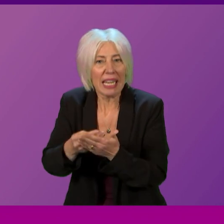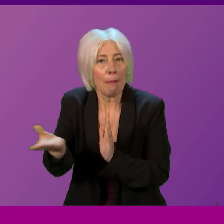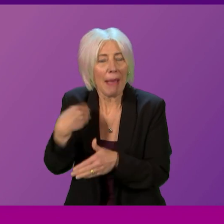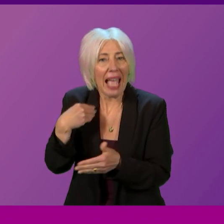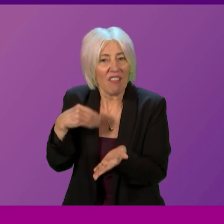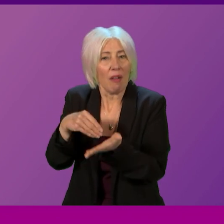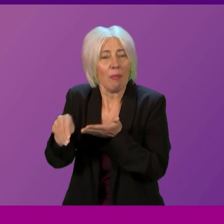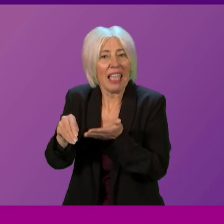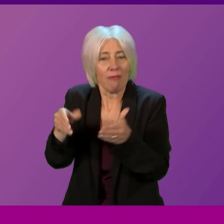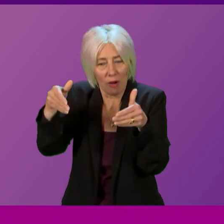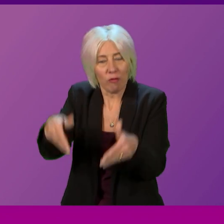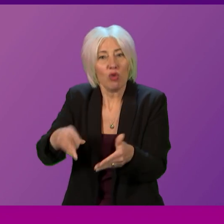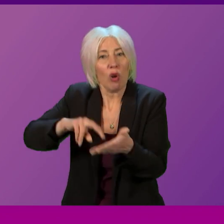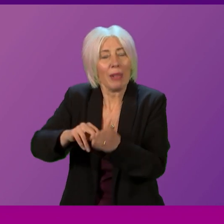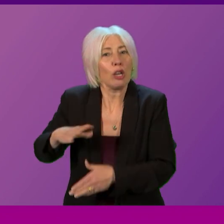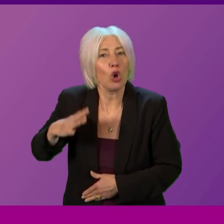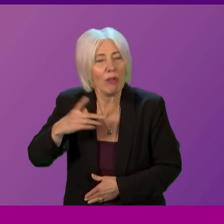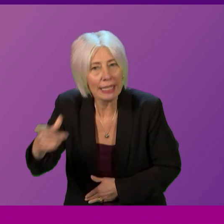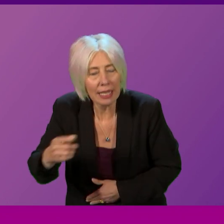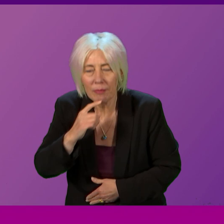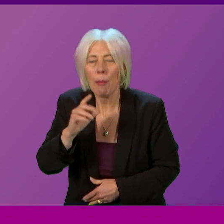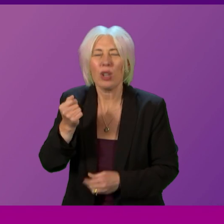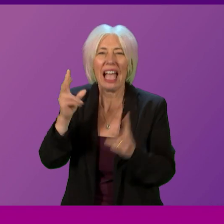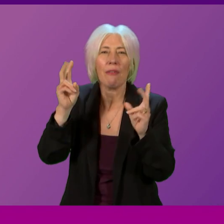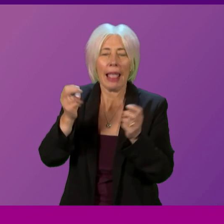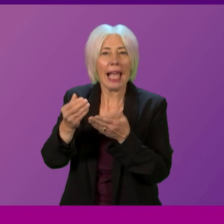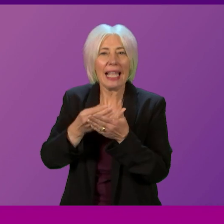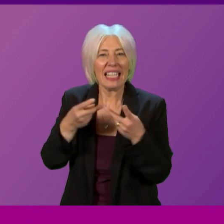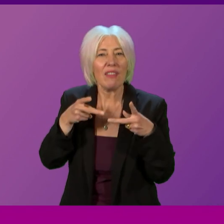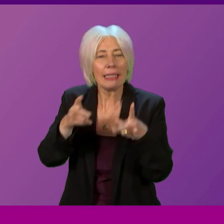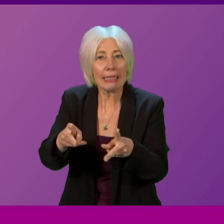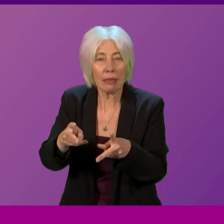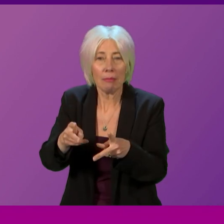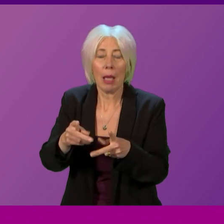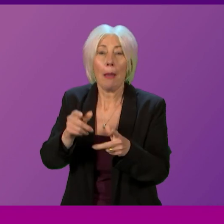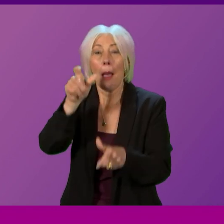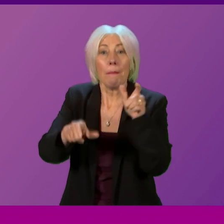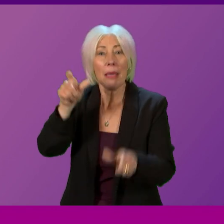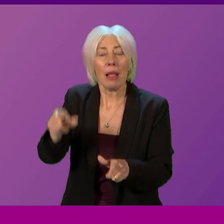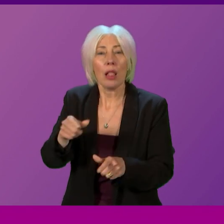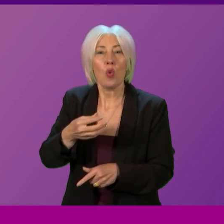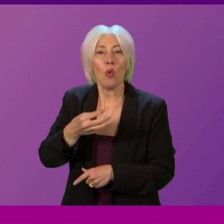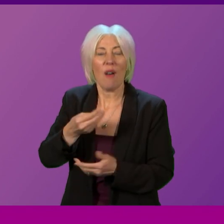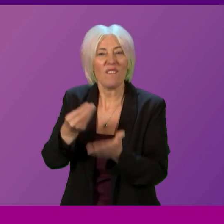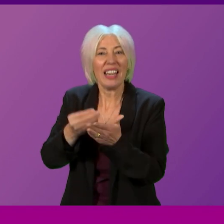Research shows that such savings schemes are overwhelmingly used by the most financially vulnerable people.